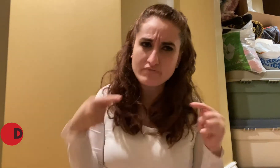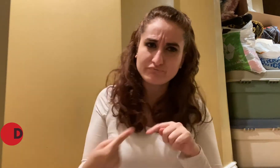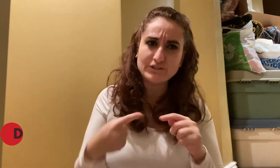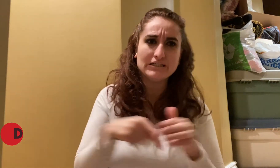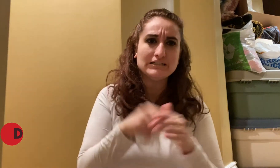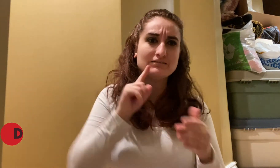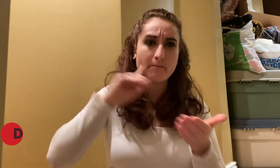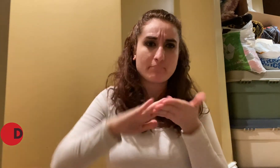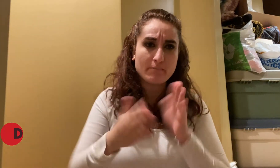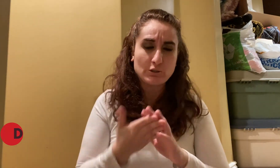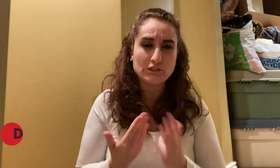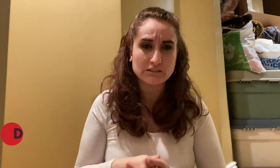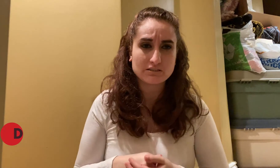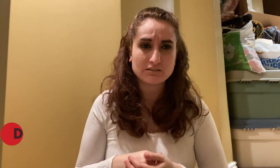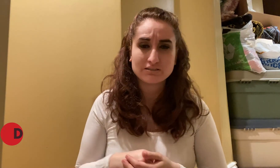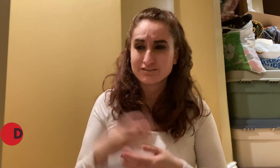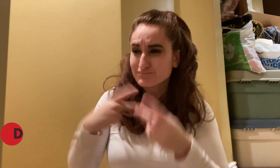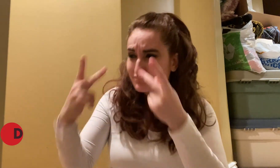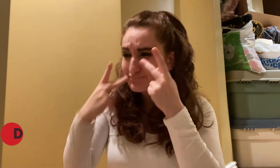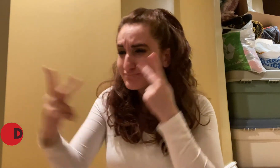harmful to the Deaf community.